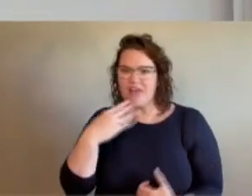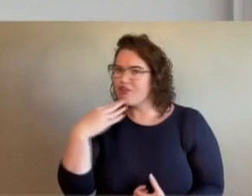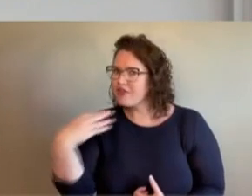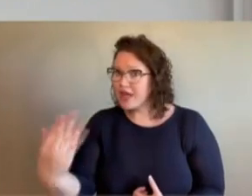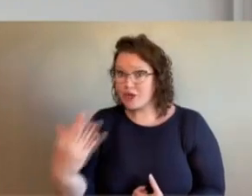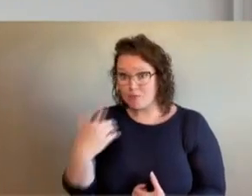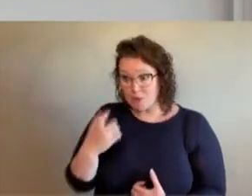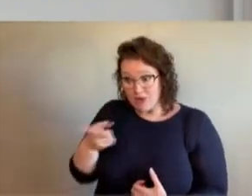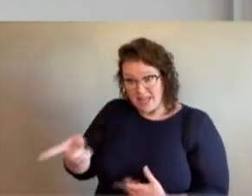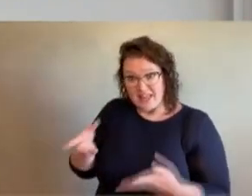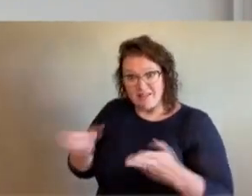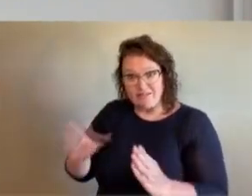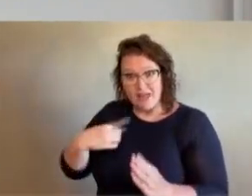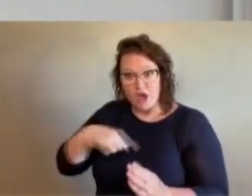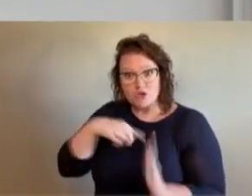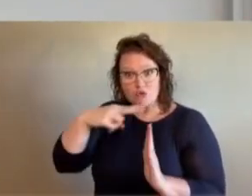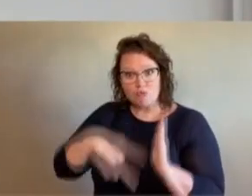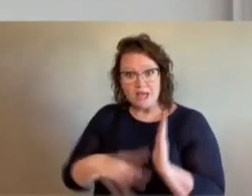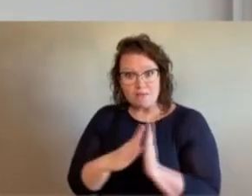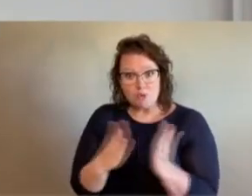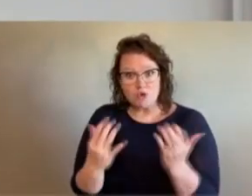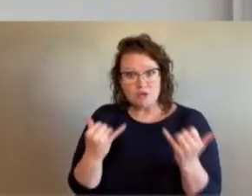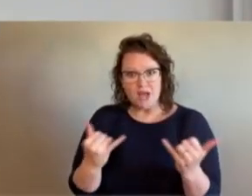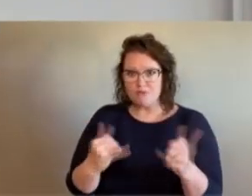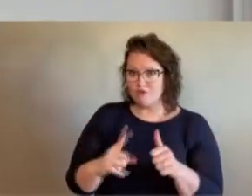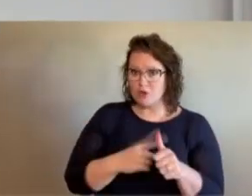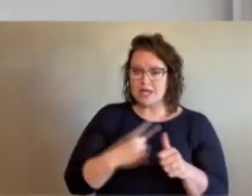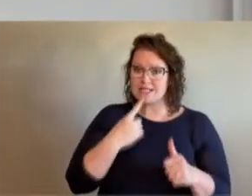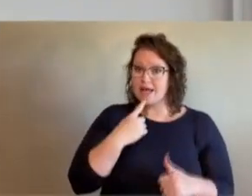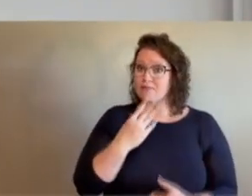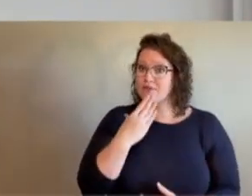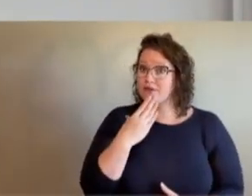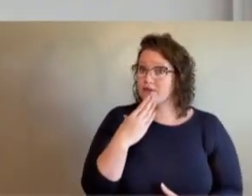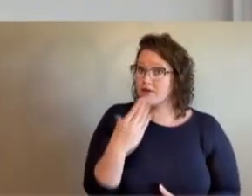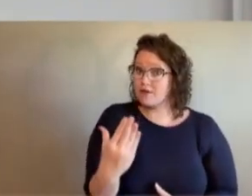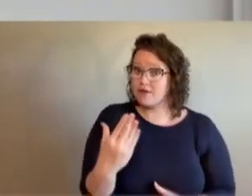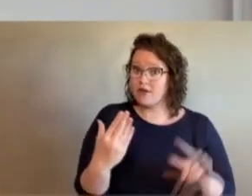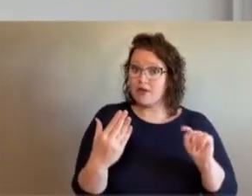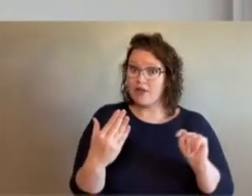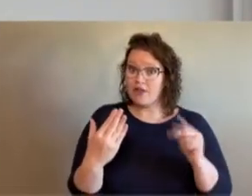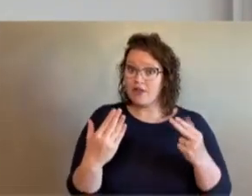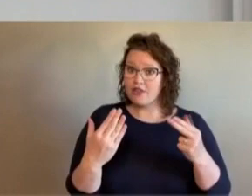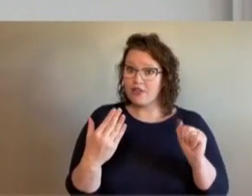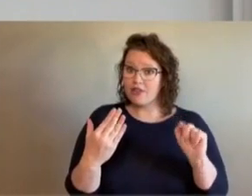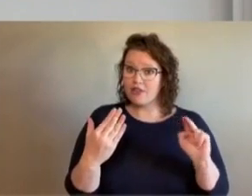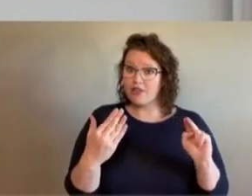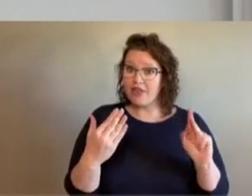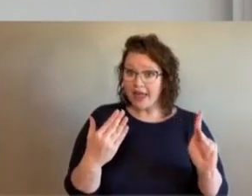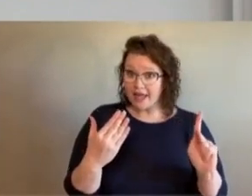If you notice, the letter in his first name is capital because that is his name. I'm going to tell him thank you. I like that he let us read his book today.